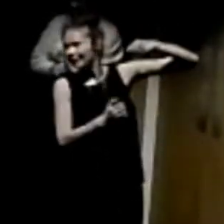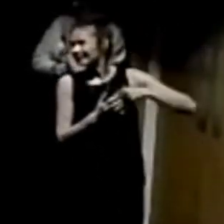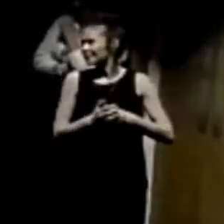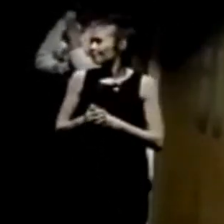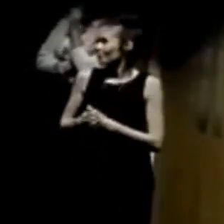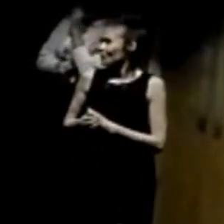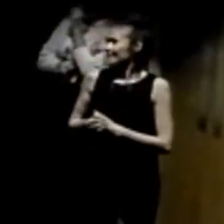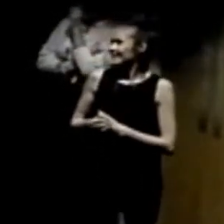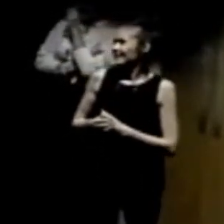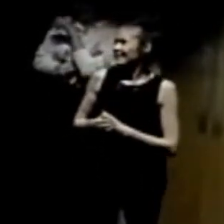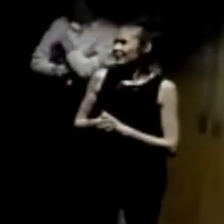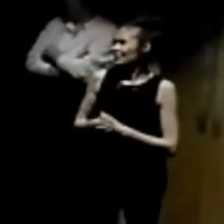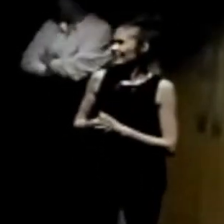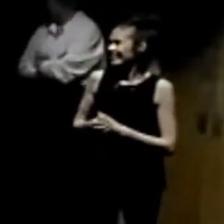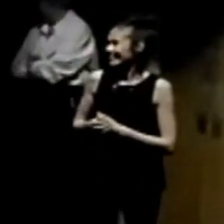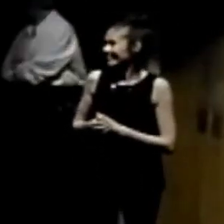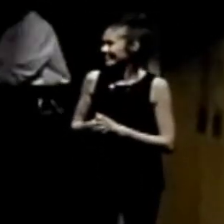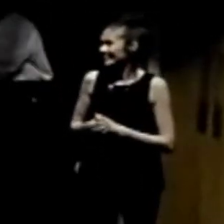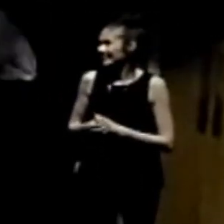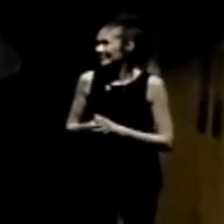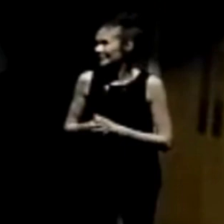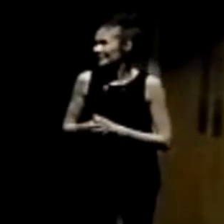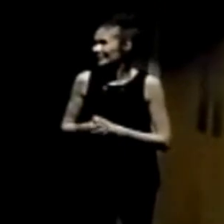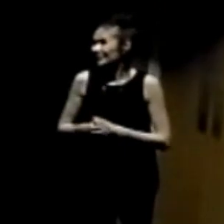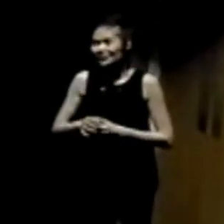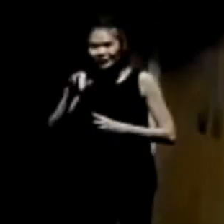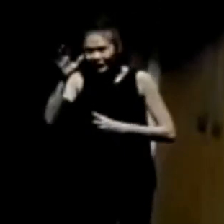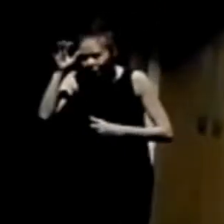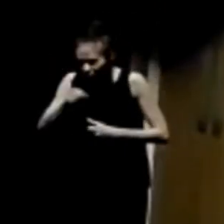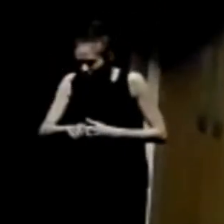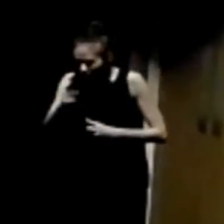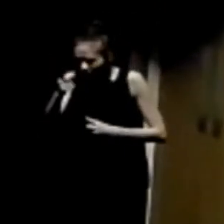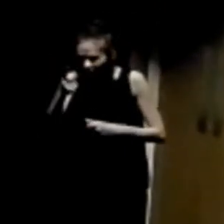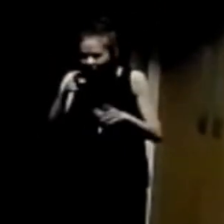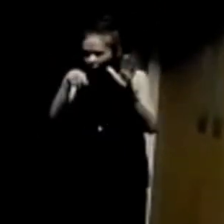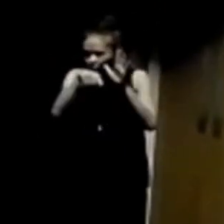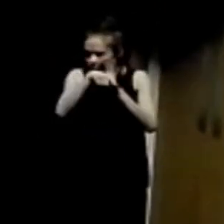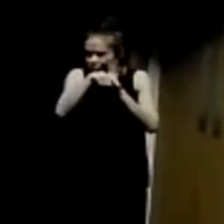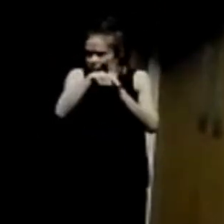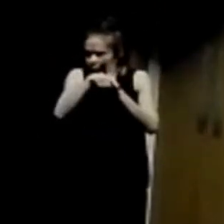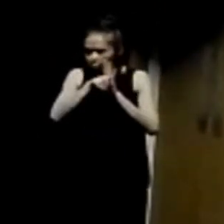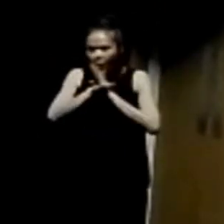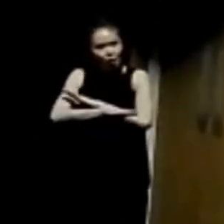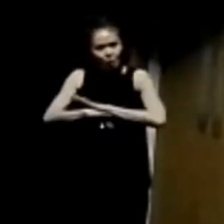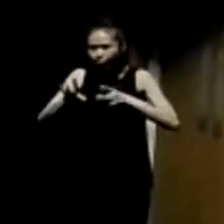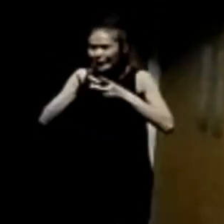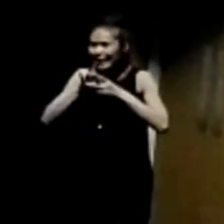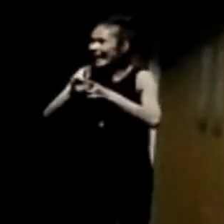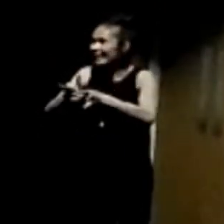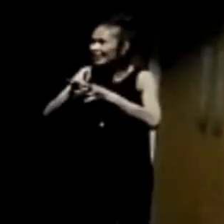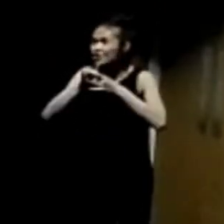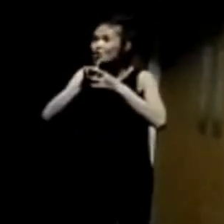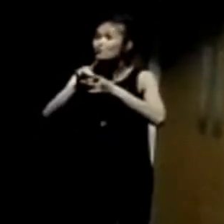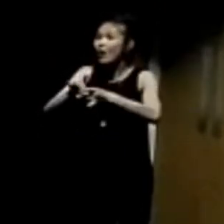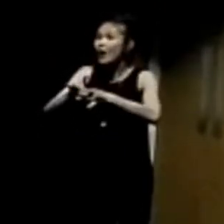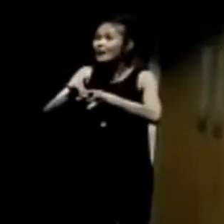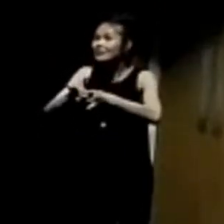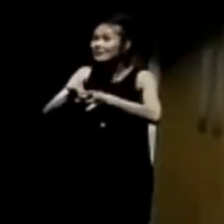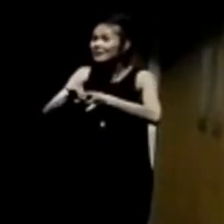So Boris is on now. Remember the one golden rule about don’t interact? Who's interacting? Who declared there was only one rule?